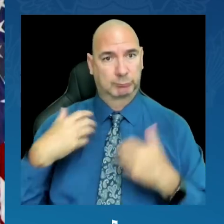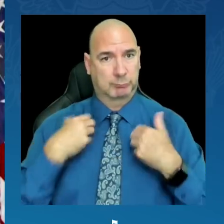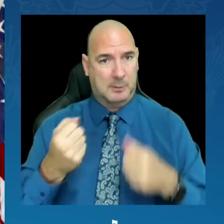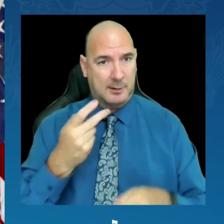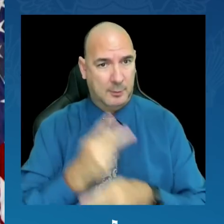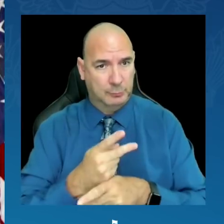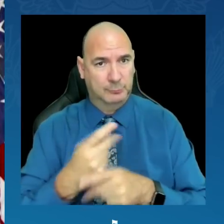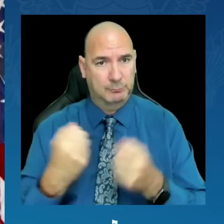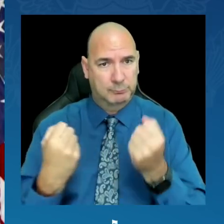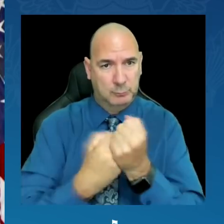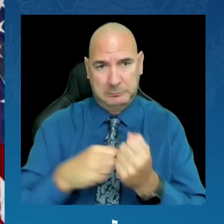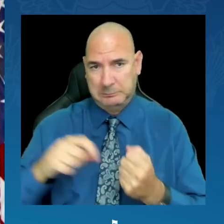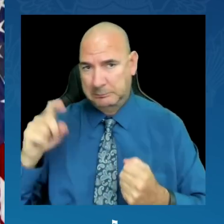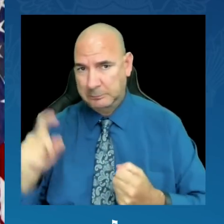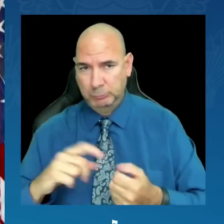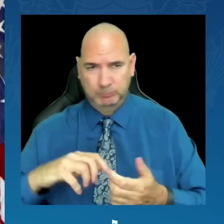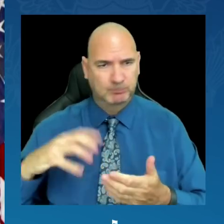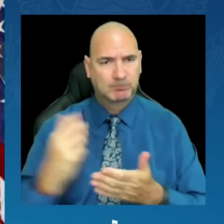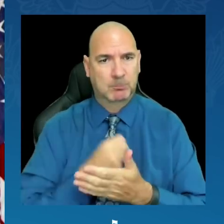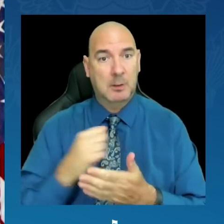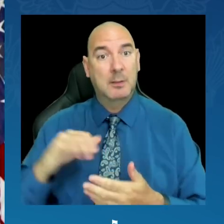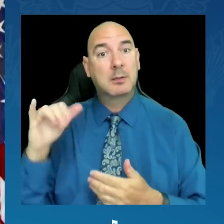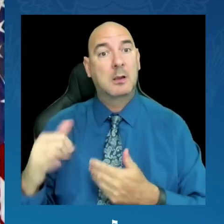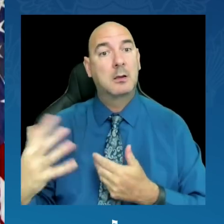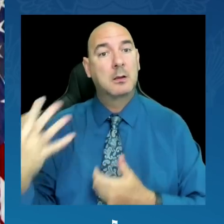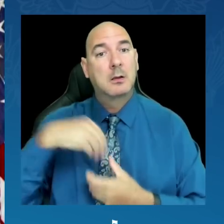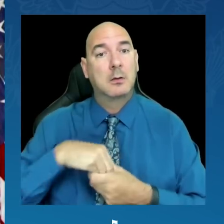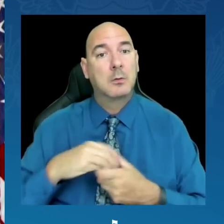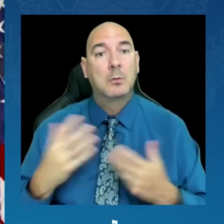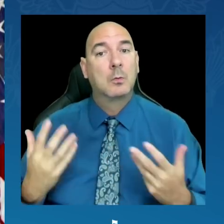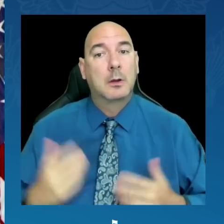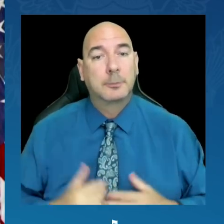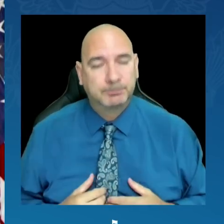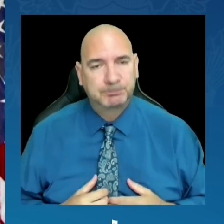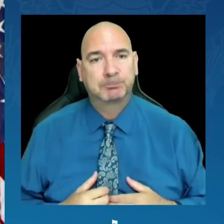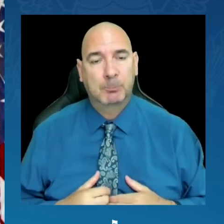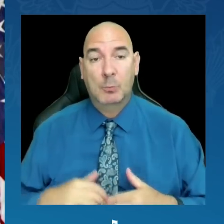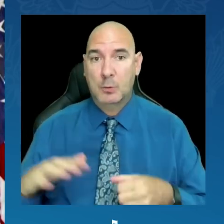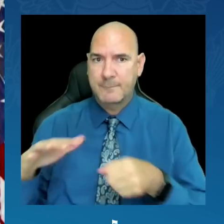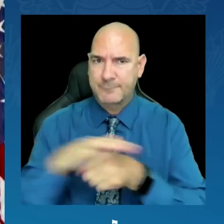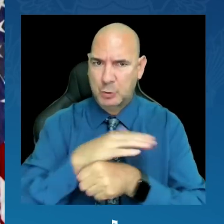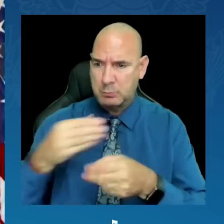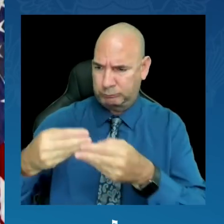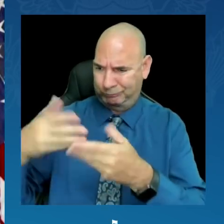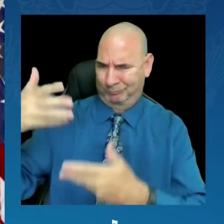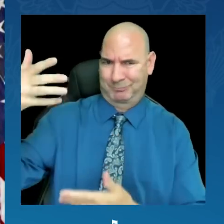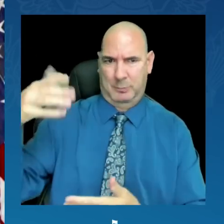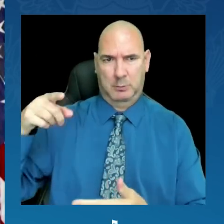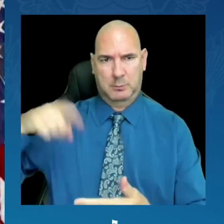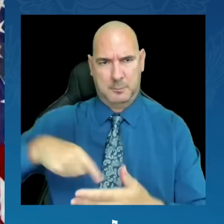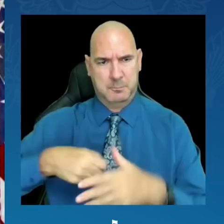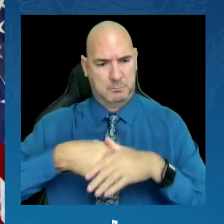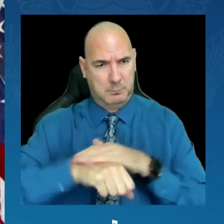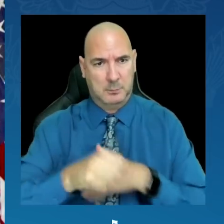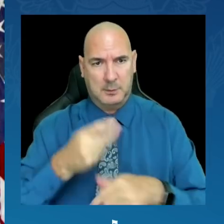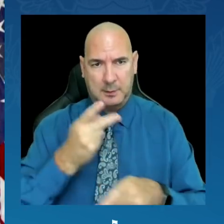That includes the full spectrum of reproductive health services, including abortion.